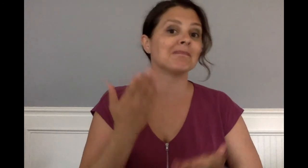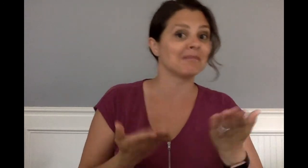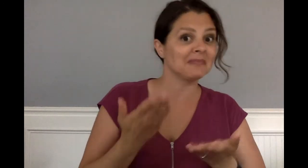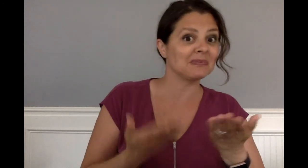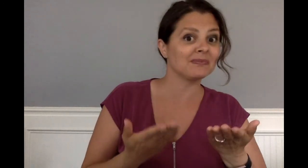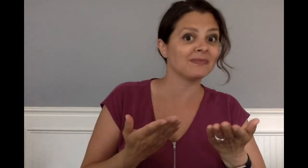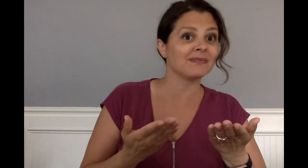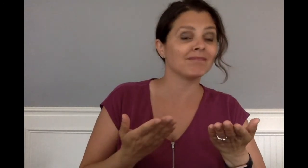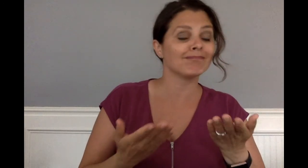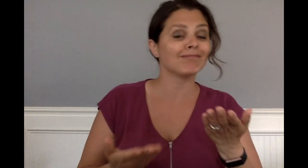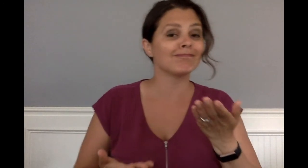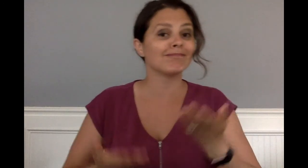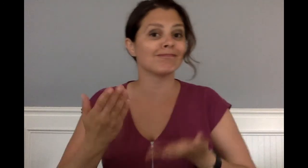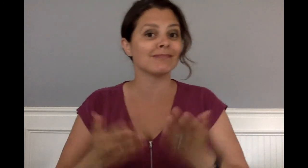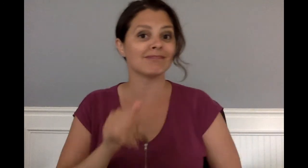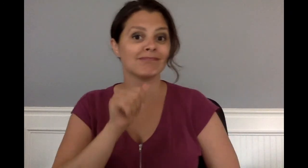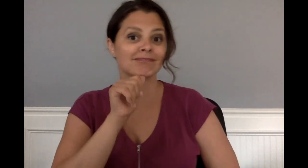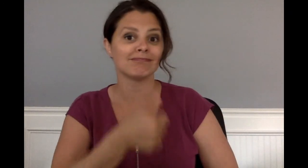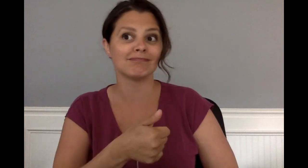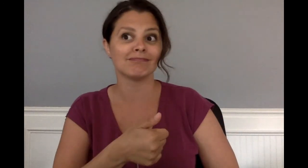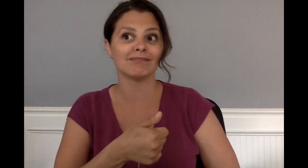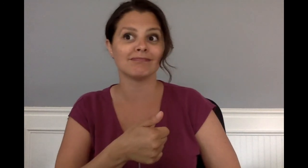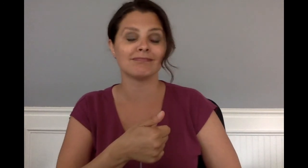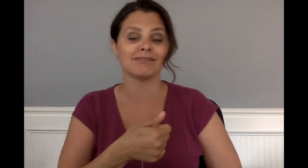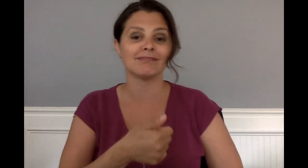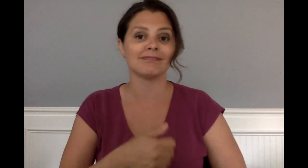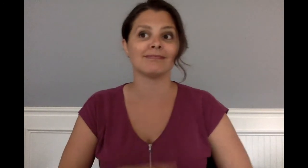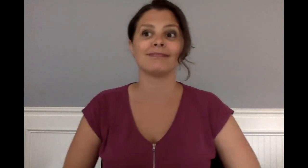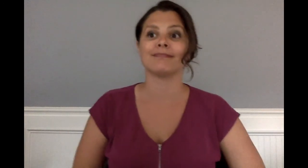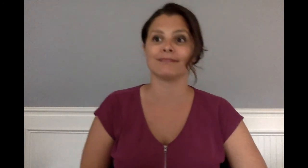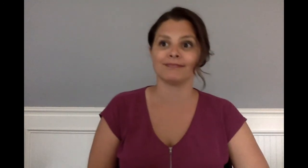“Perhaps . . . perhaps not.”